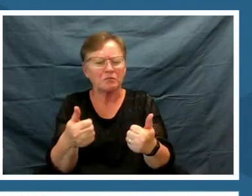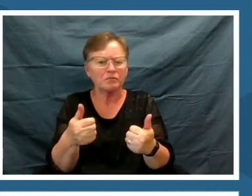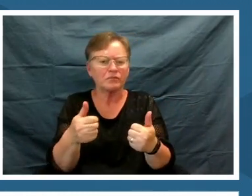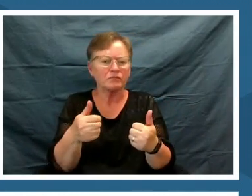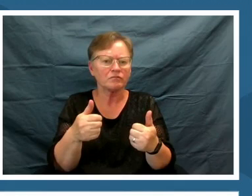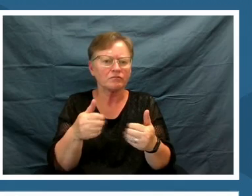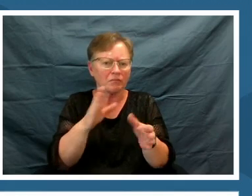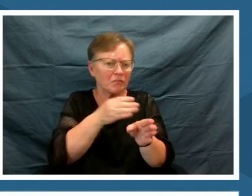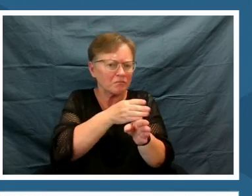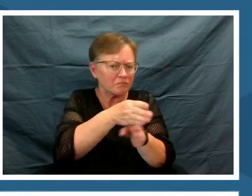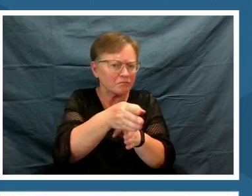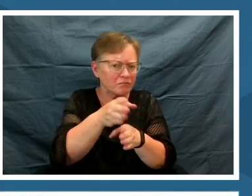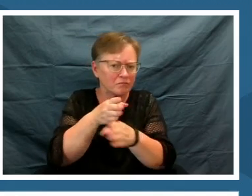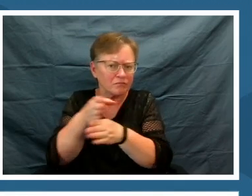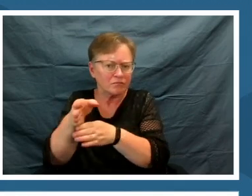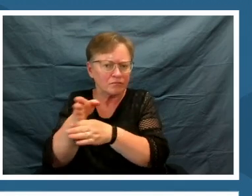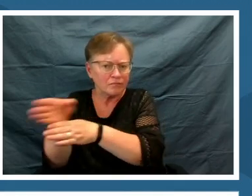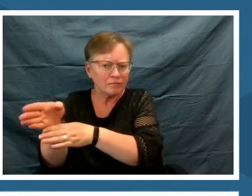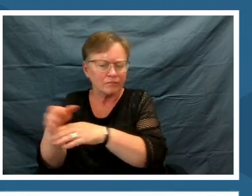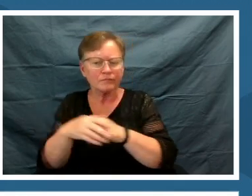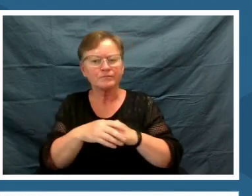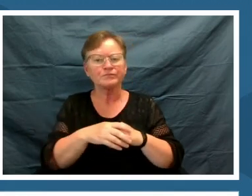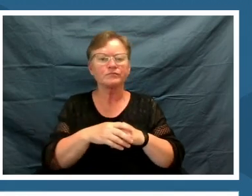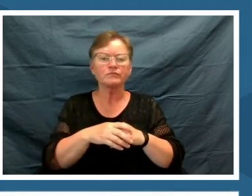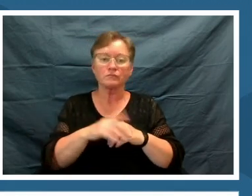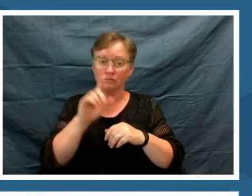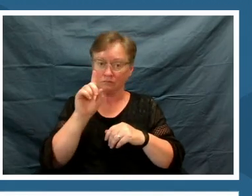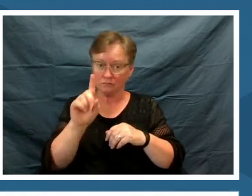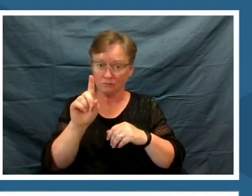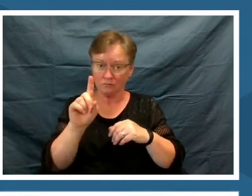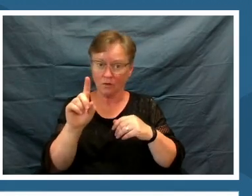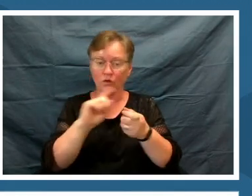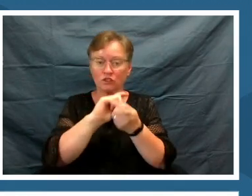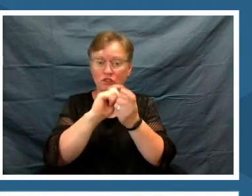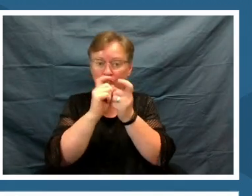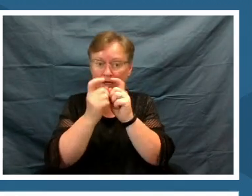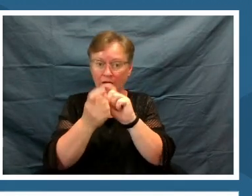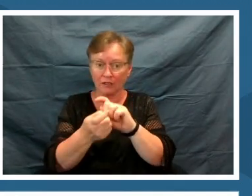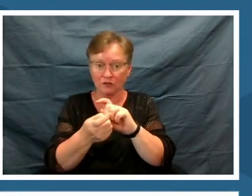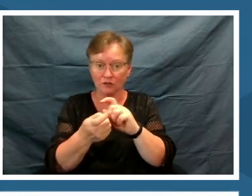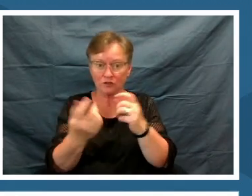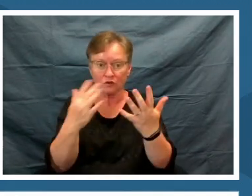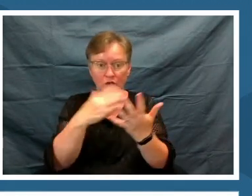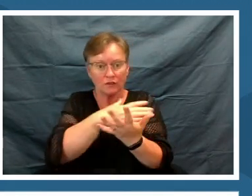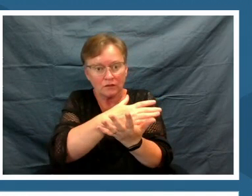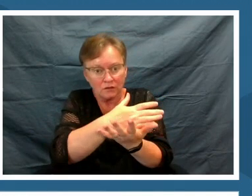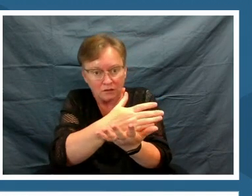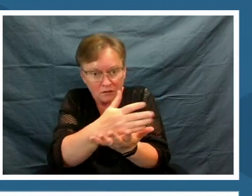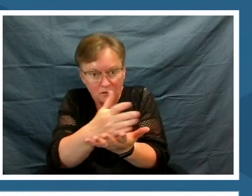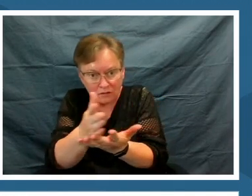and as we move into a transdisciplinary approach we're really the key is that